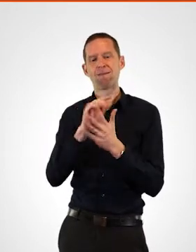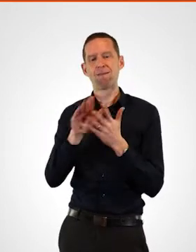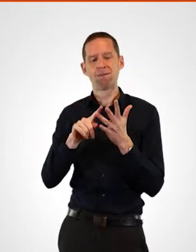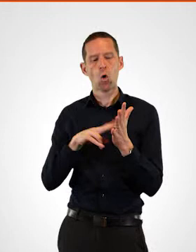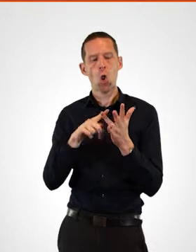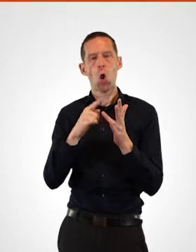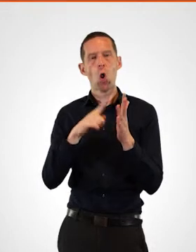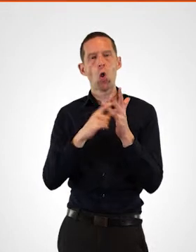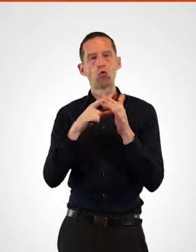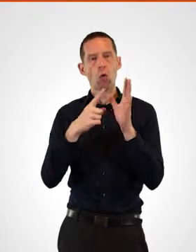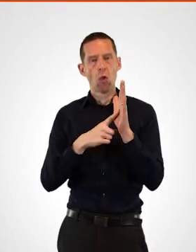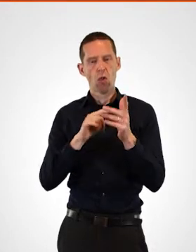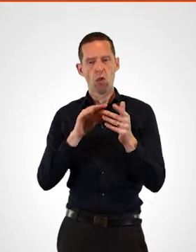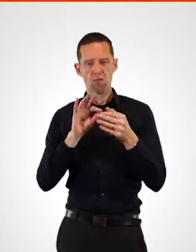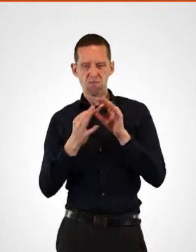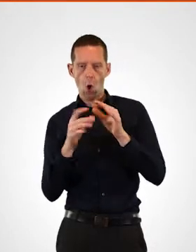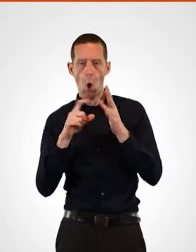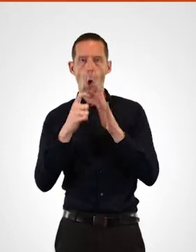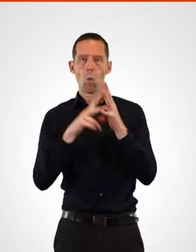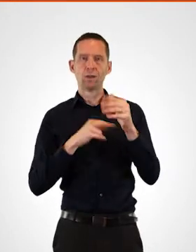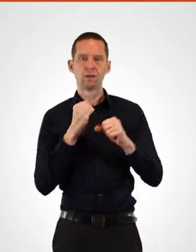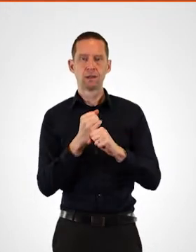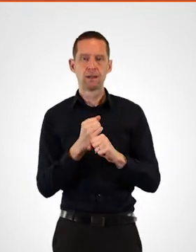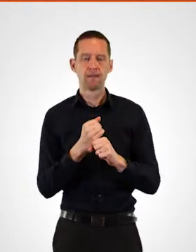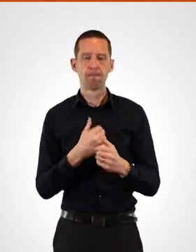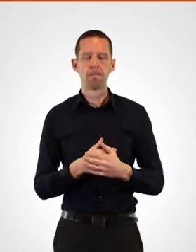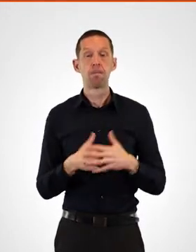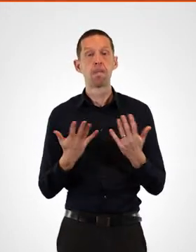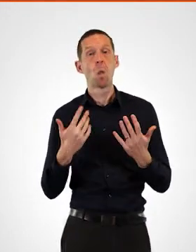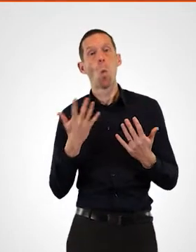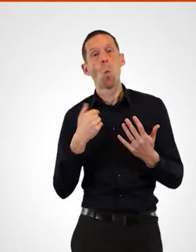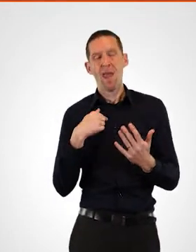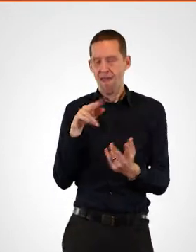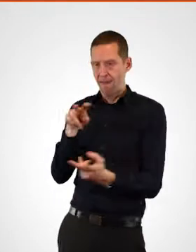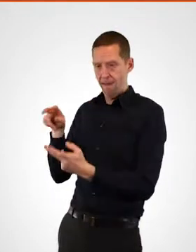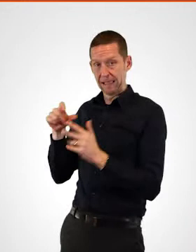And in fact in the study where we've been collecting the data right now